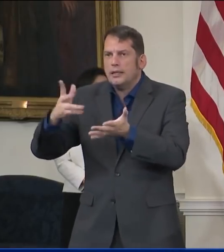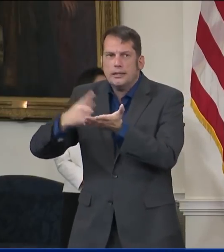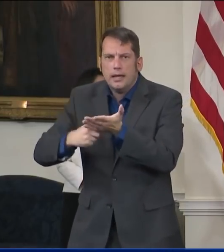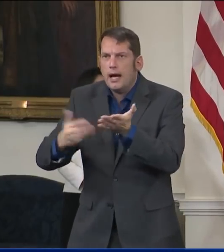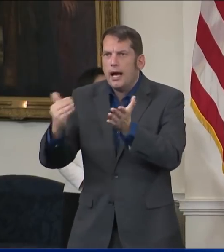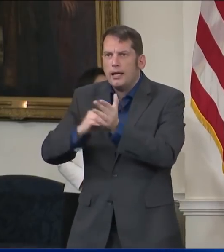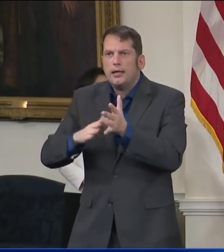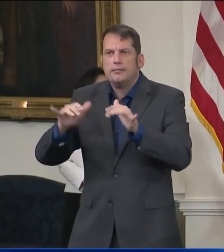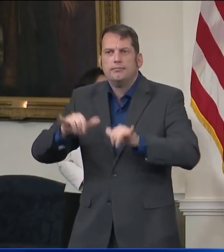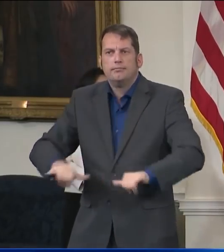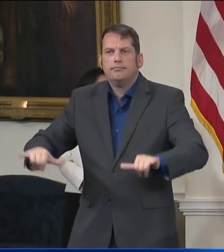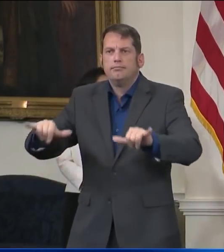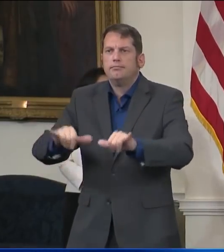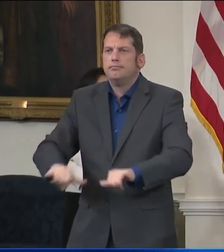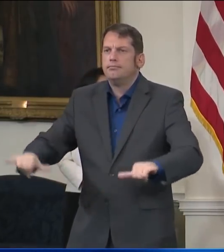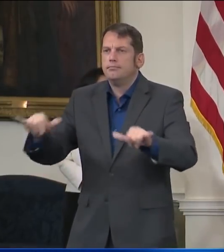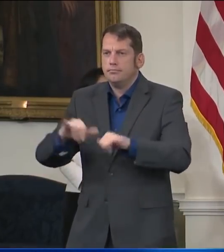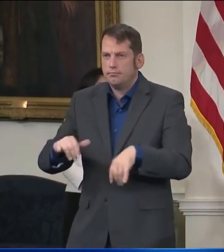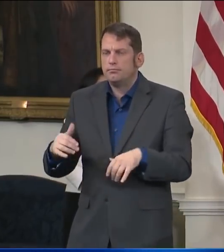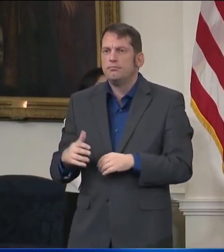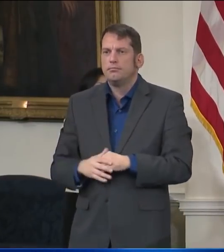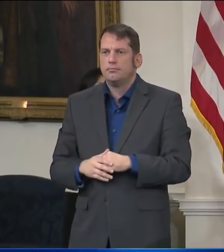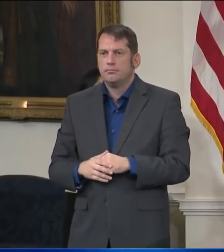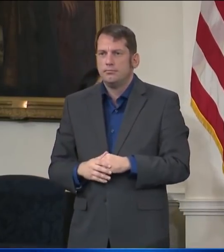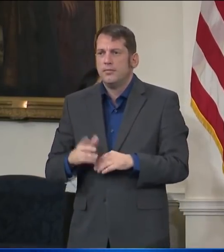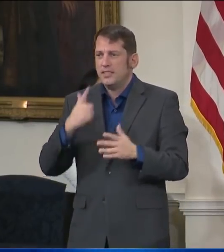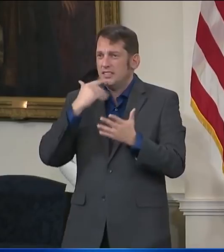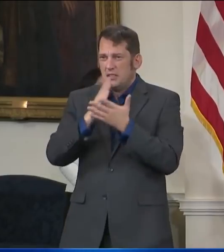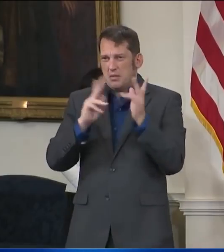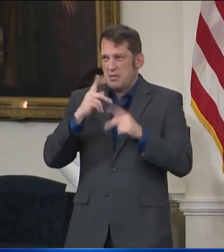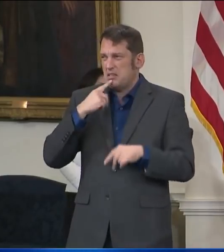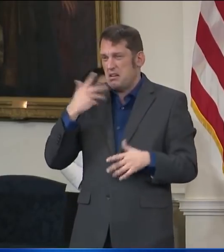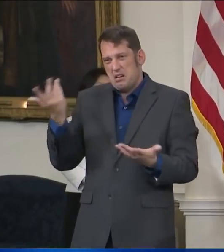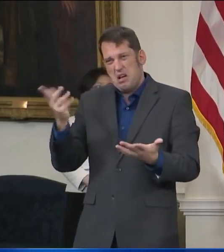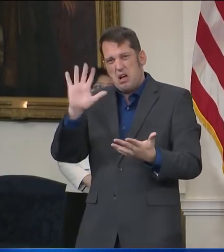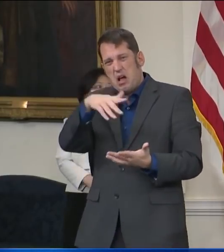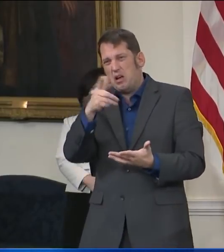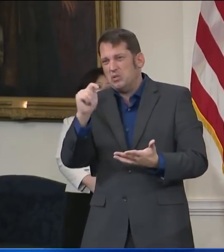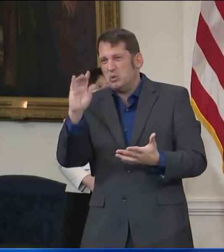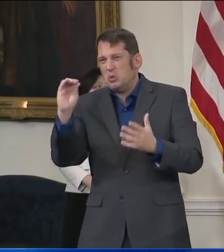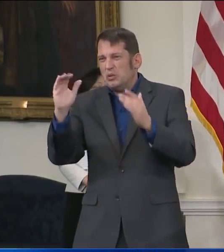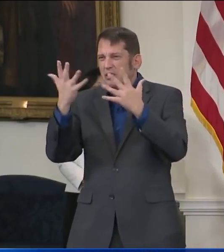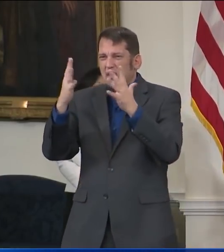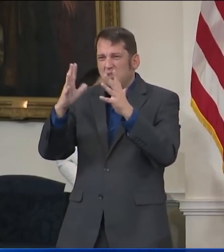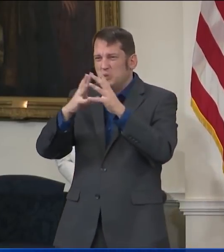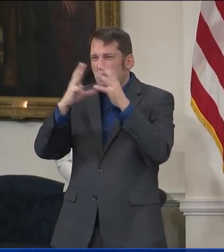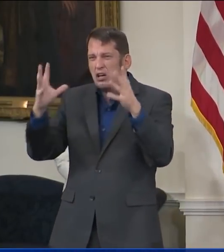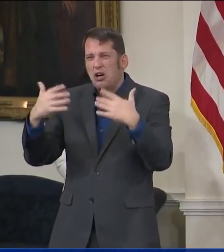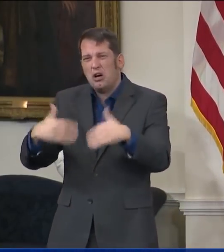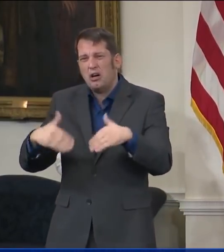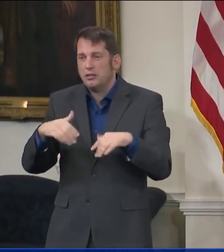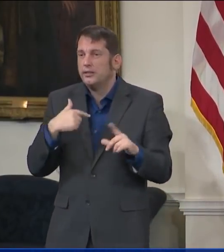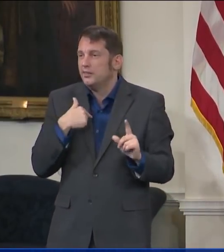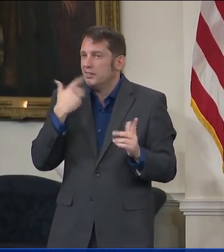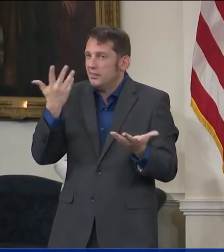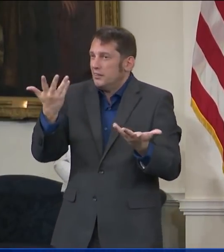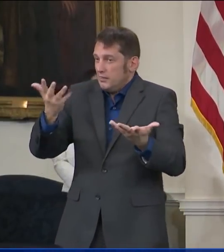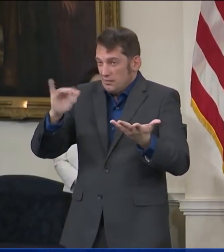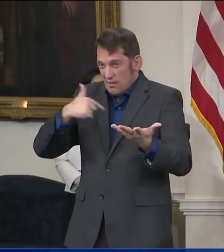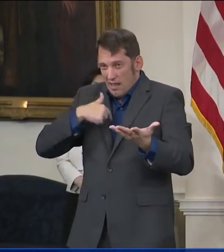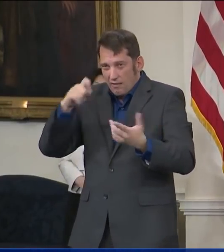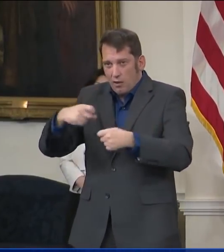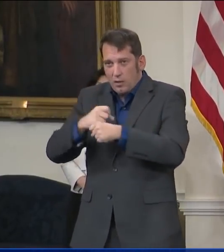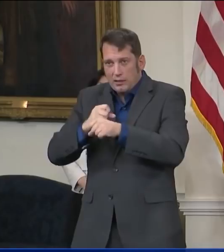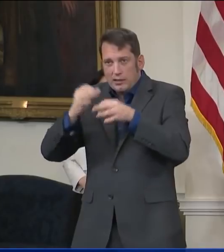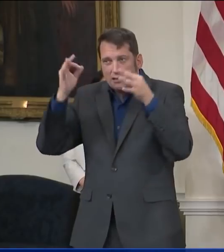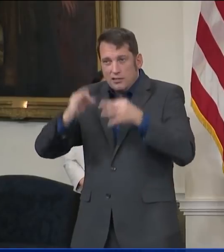SOME PEOPLE MAY THINK WE’RE GOING TOO SLOW OR TOO FAST, BUT WE’RE TAKING THE DECISIONS MAKING THE DECISIONS EVERY SINGLE DAY THAT WE BELIEVE ARE IN THE BEST INTERESTS OF THE